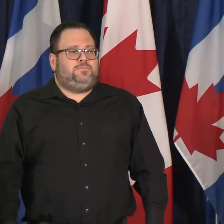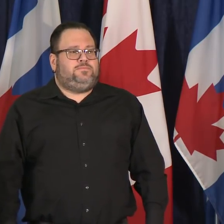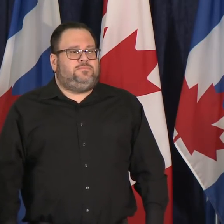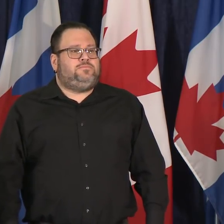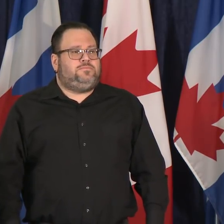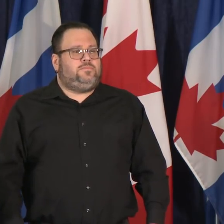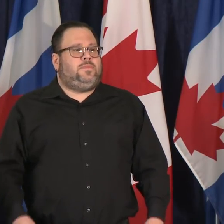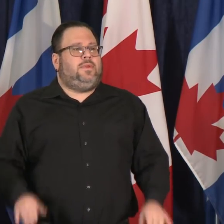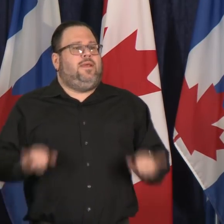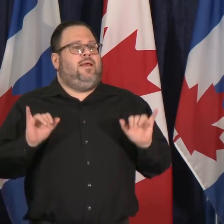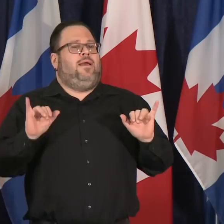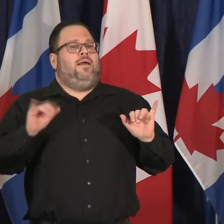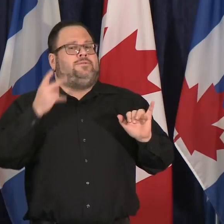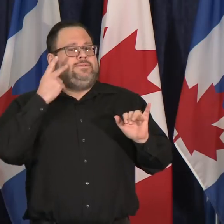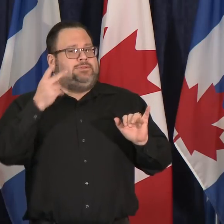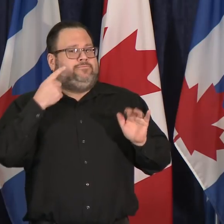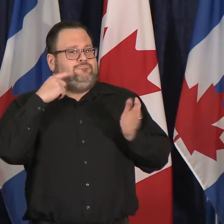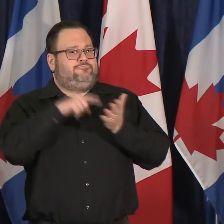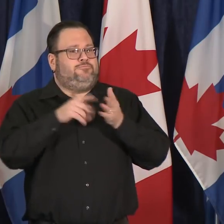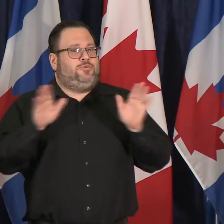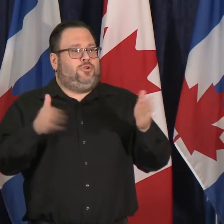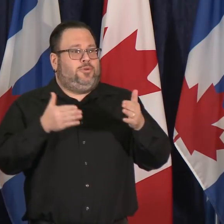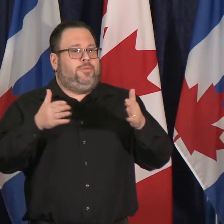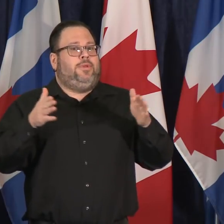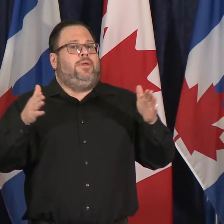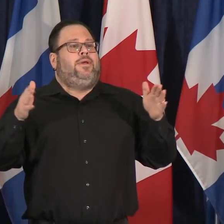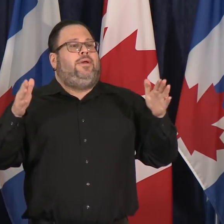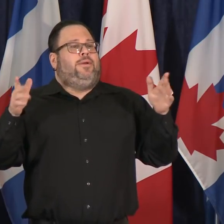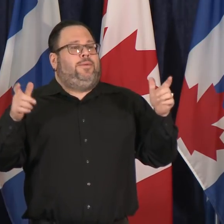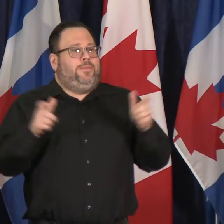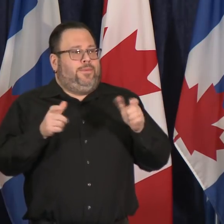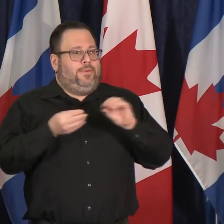number of city staff here today the daily briefing to ensure we are